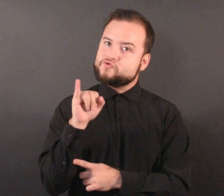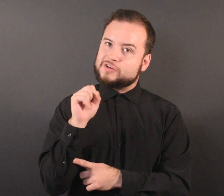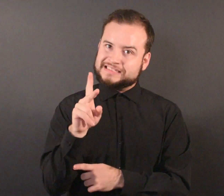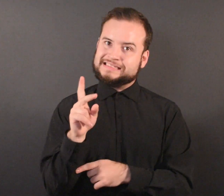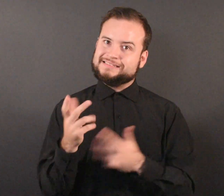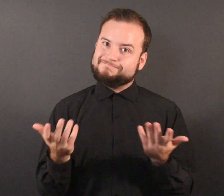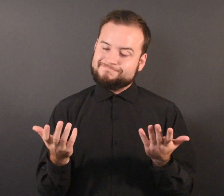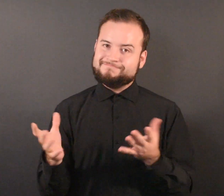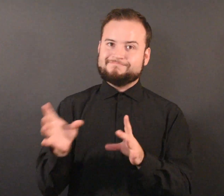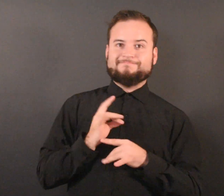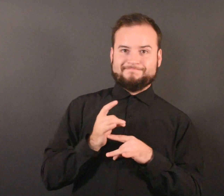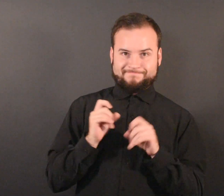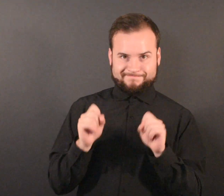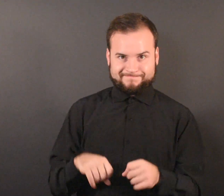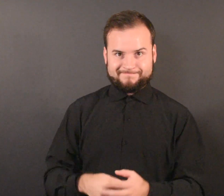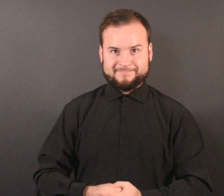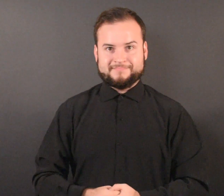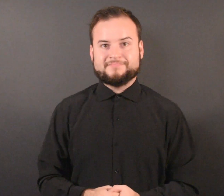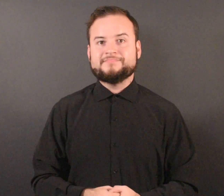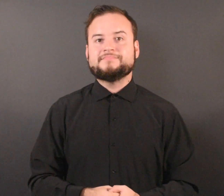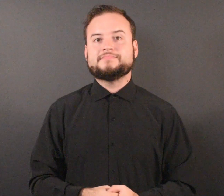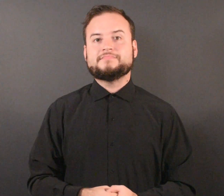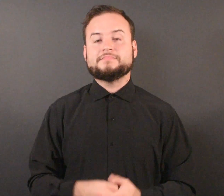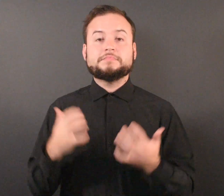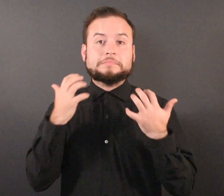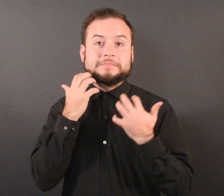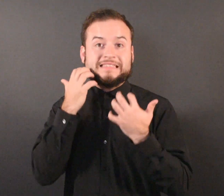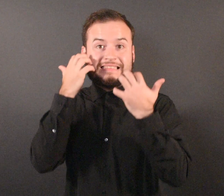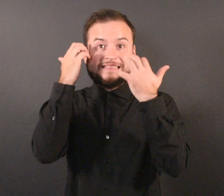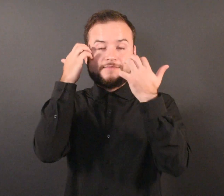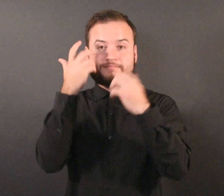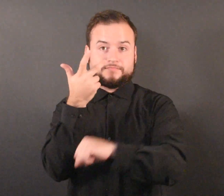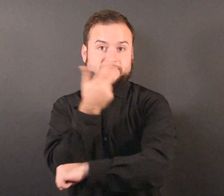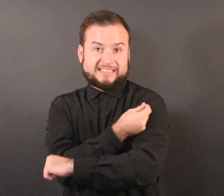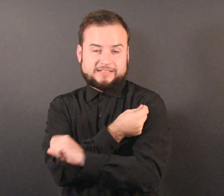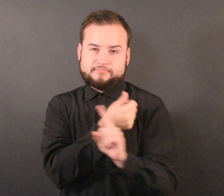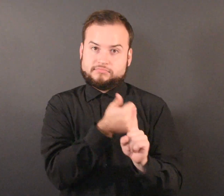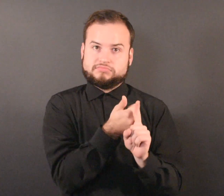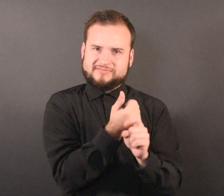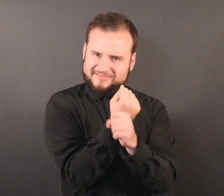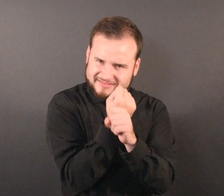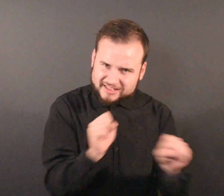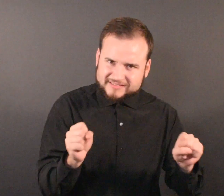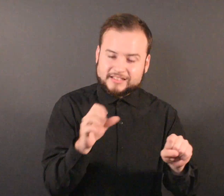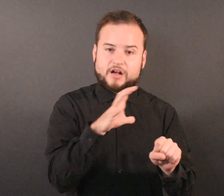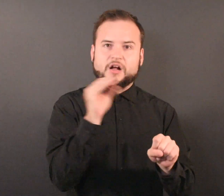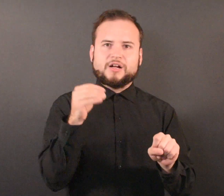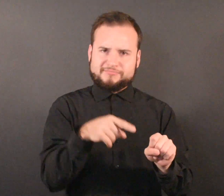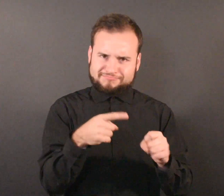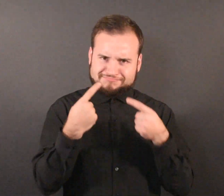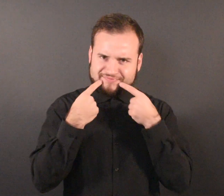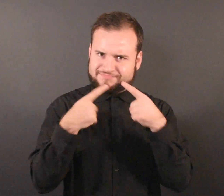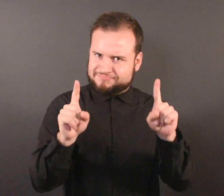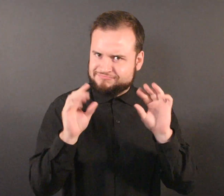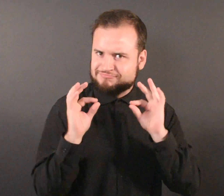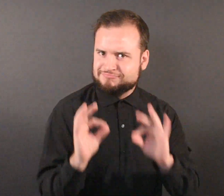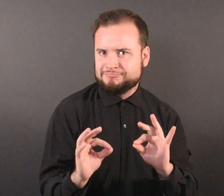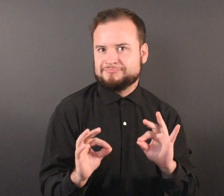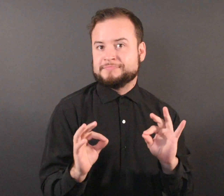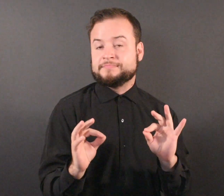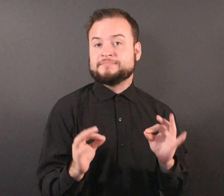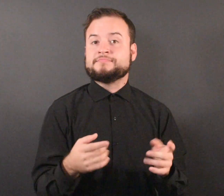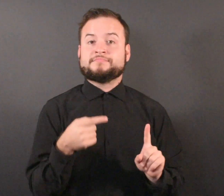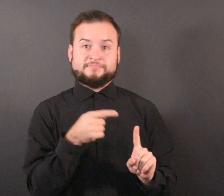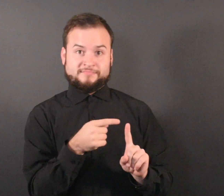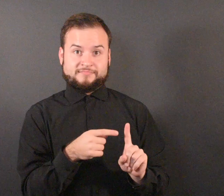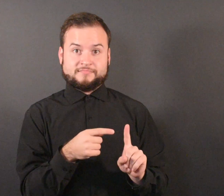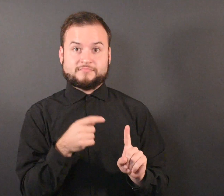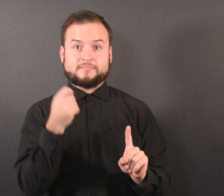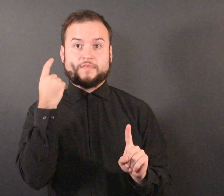The measles vaccine is safe and effective. Without it, the risk of disease is real.”